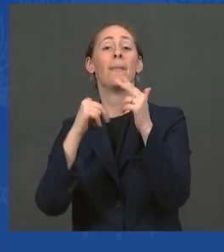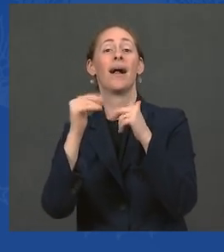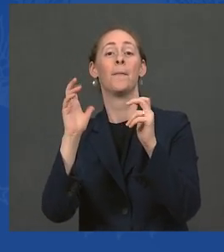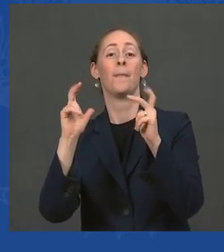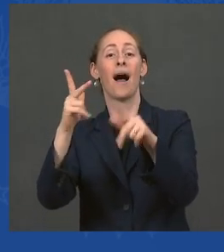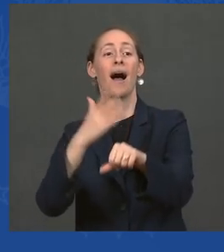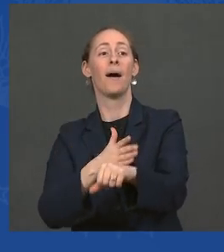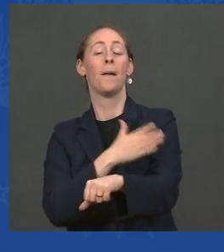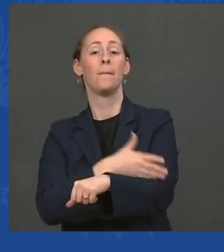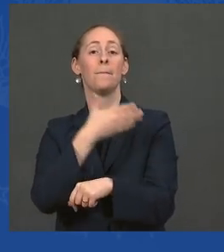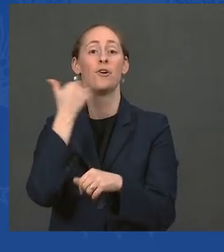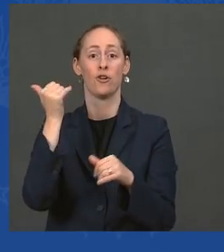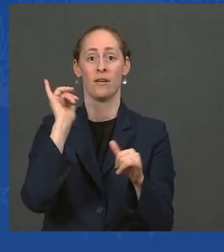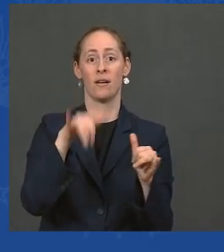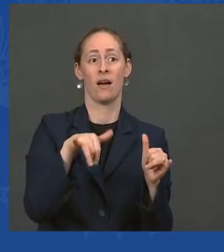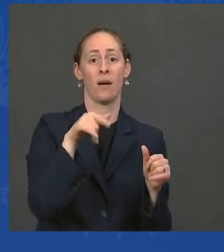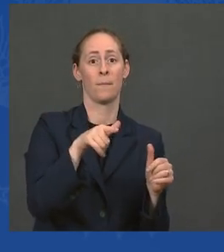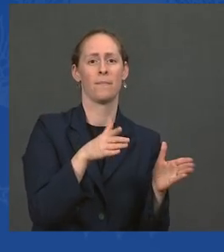We're going to change the nation in a big way.